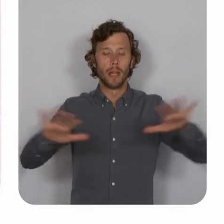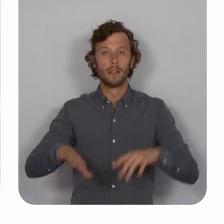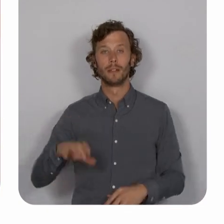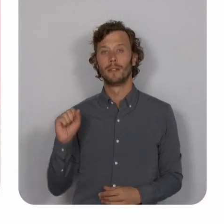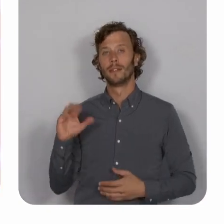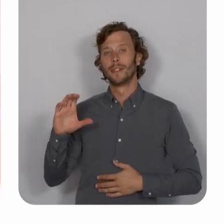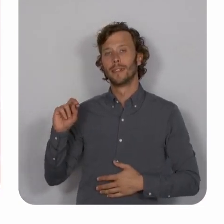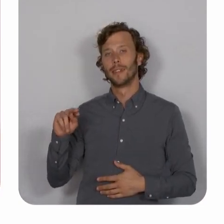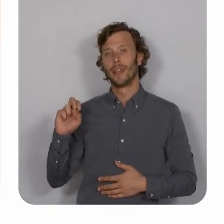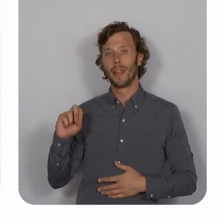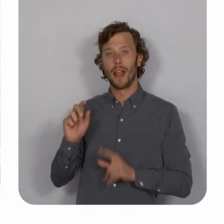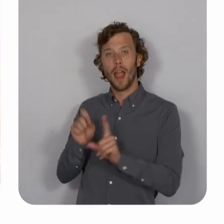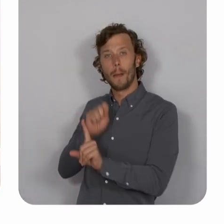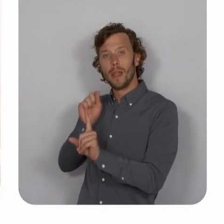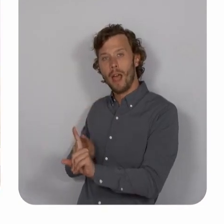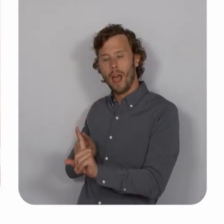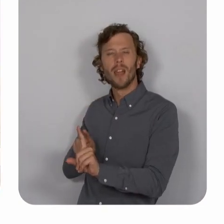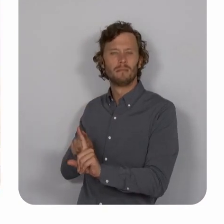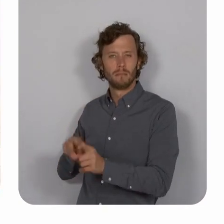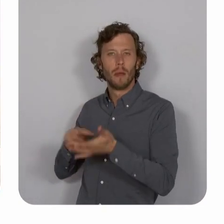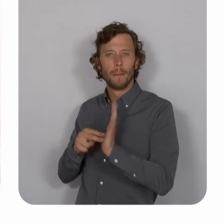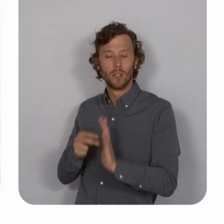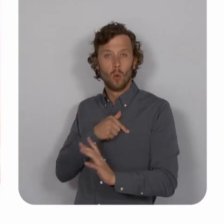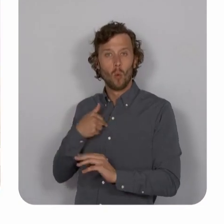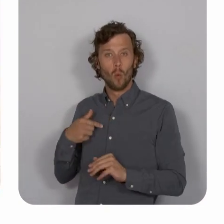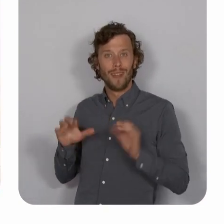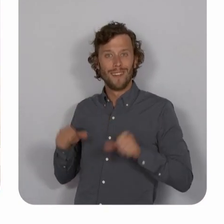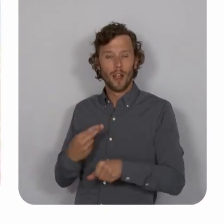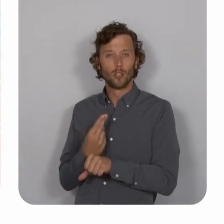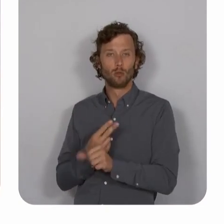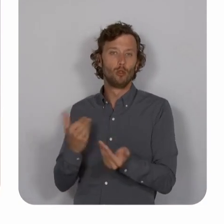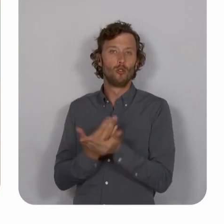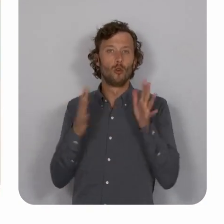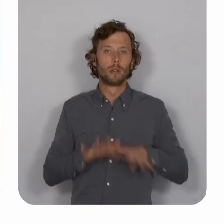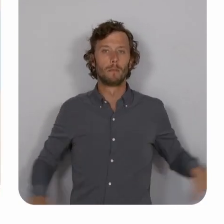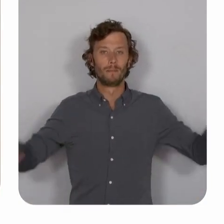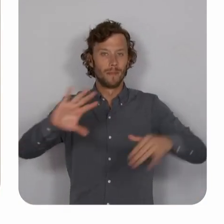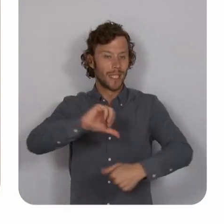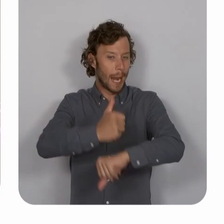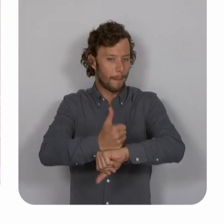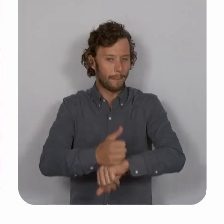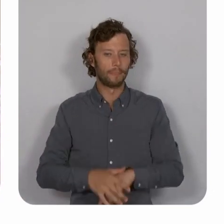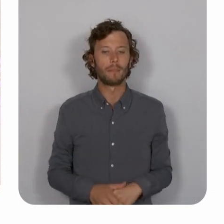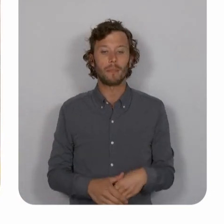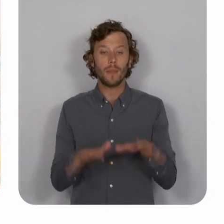leverages a brand new space setup. With space setup, as the user looks around,